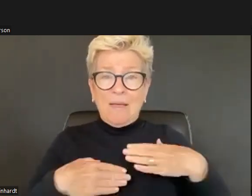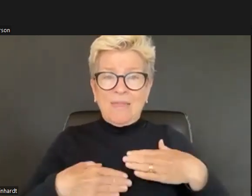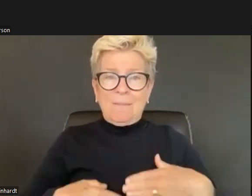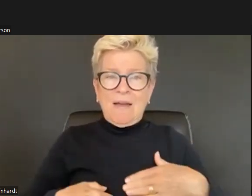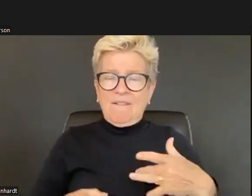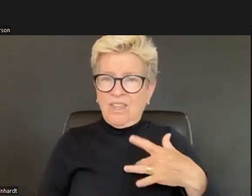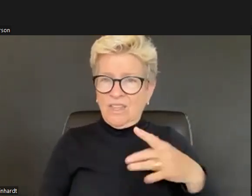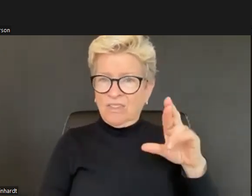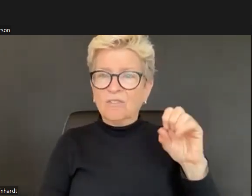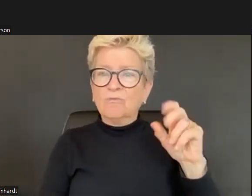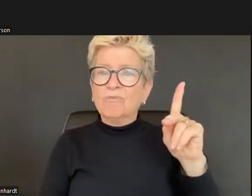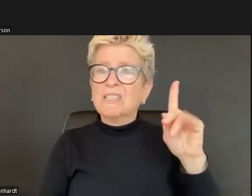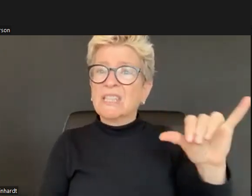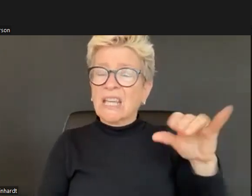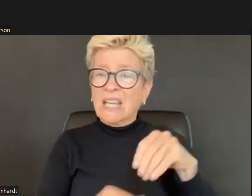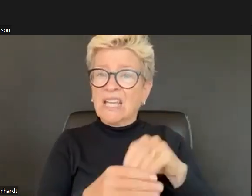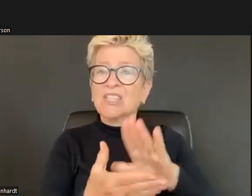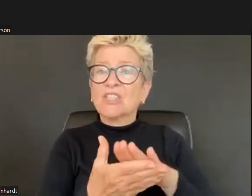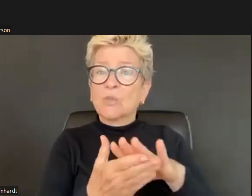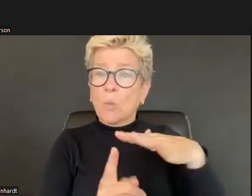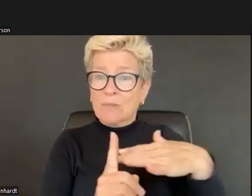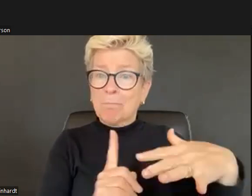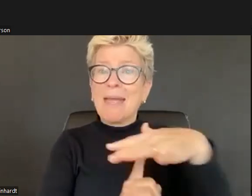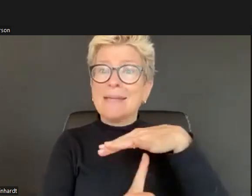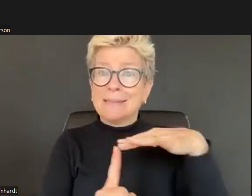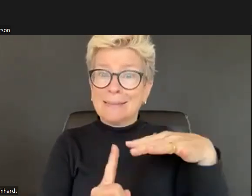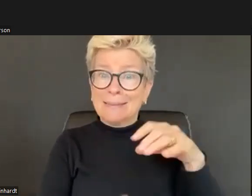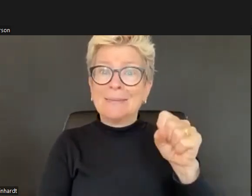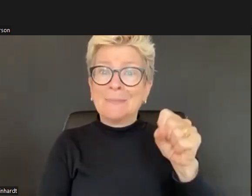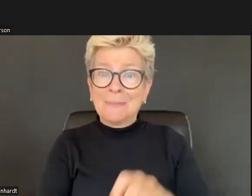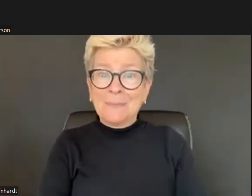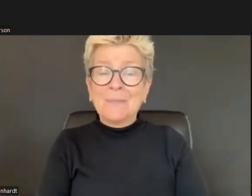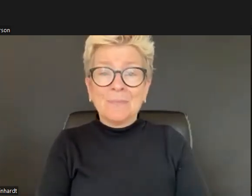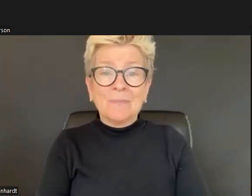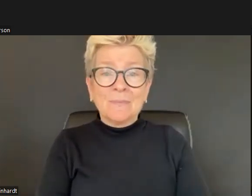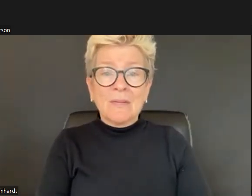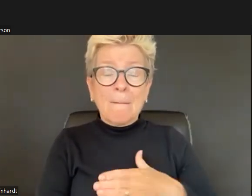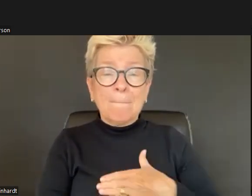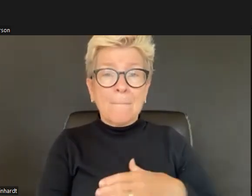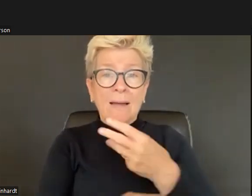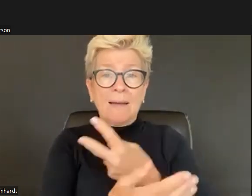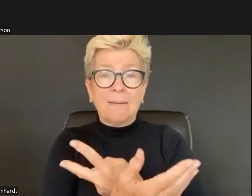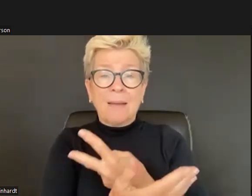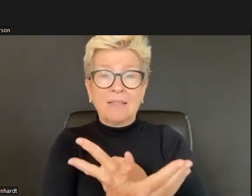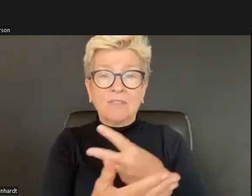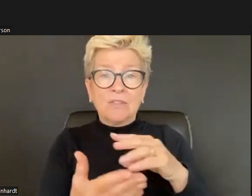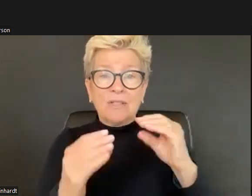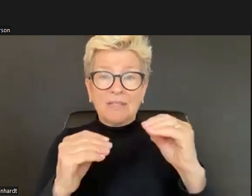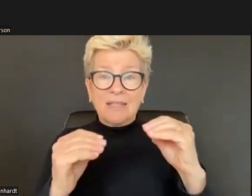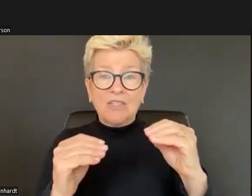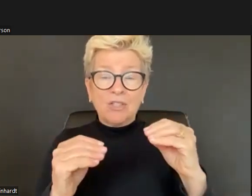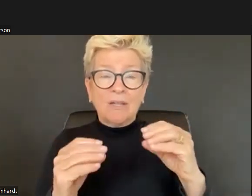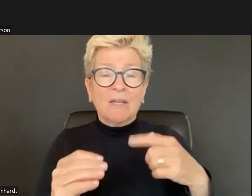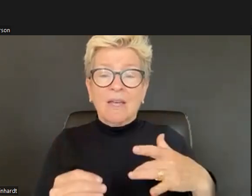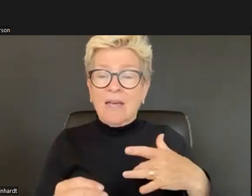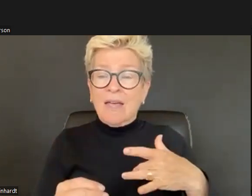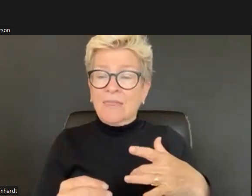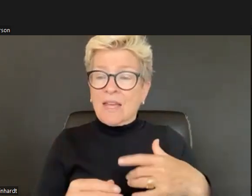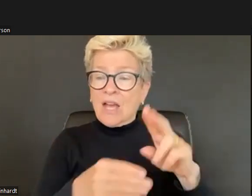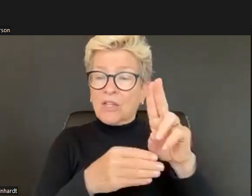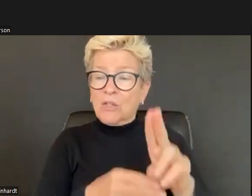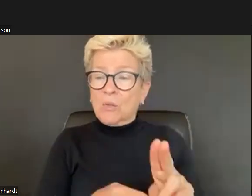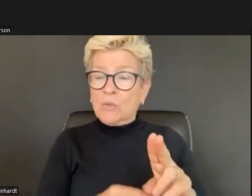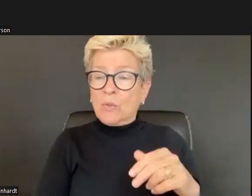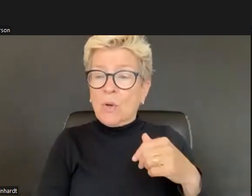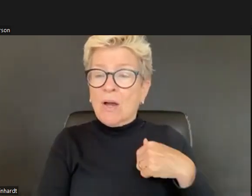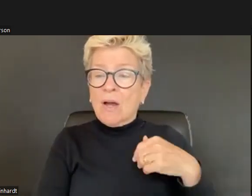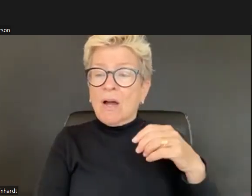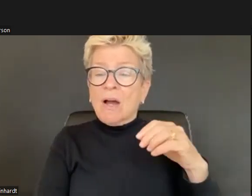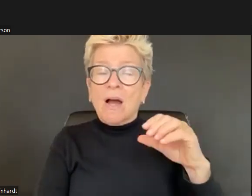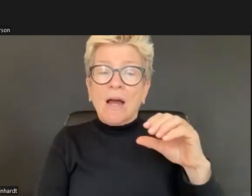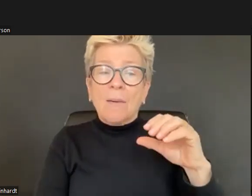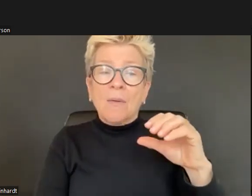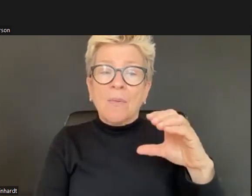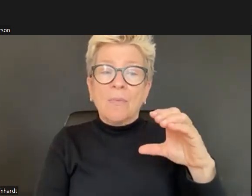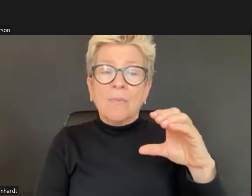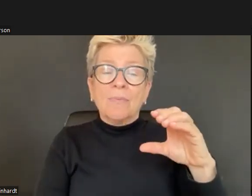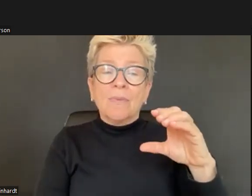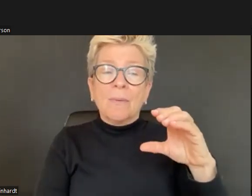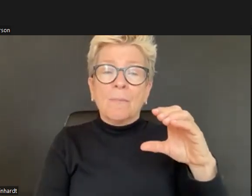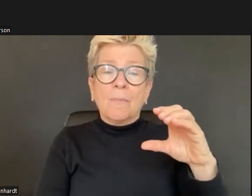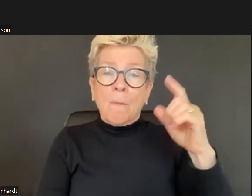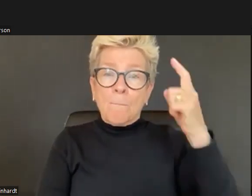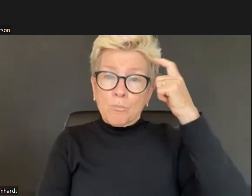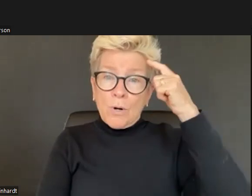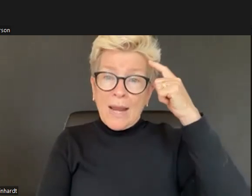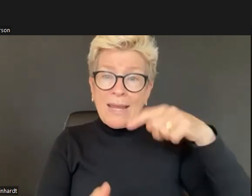I am so glad you asked. Oh. Yeah, and this is this is the part of me like demoing a little bit of the authenticity of self, being vulnerable and because dance movement, body.